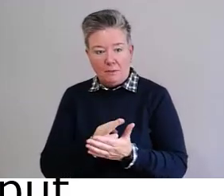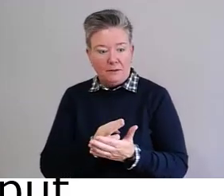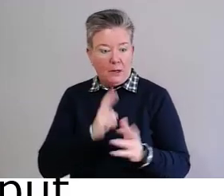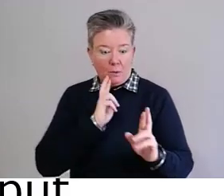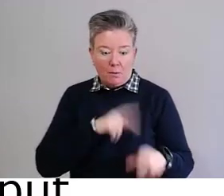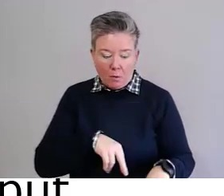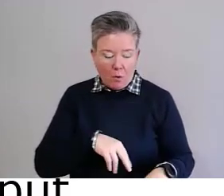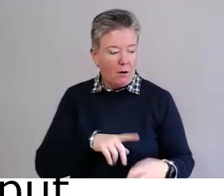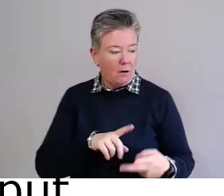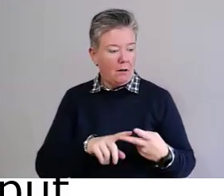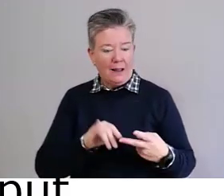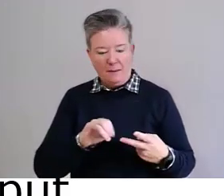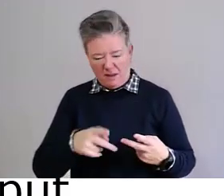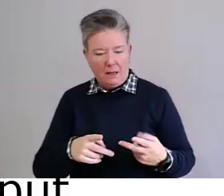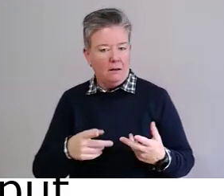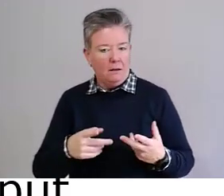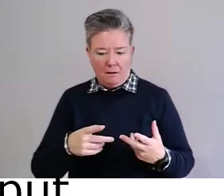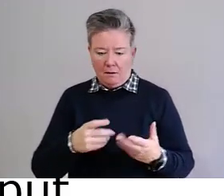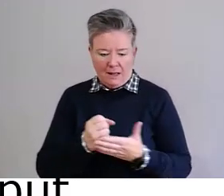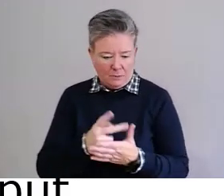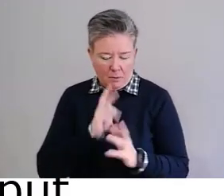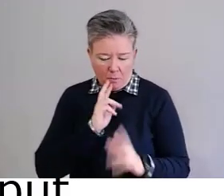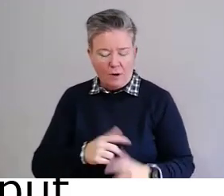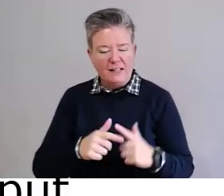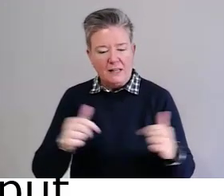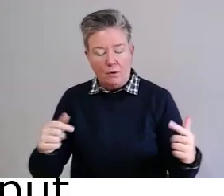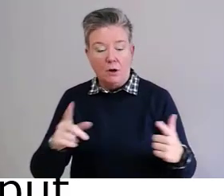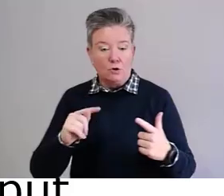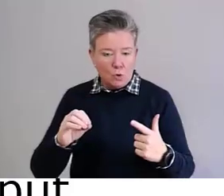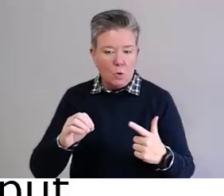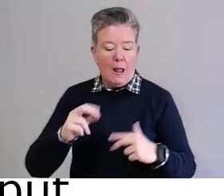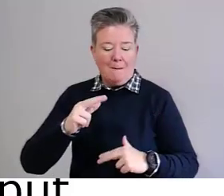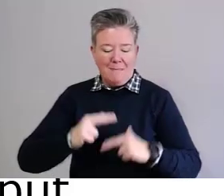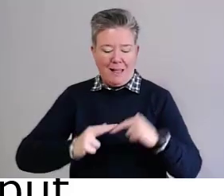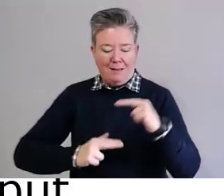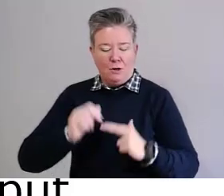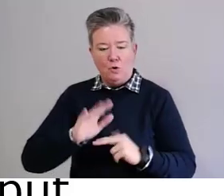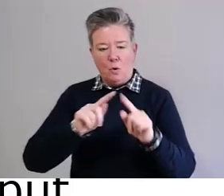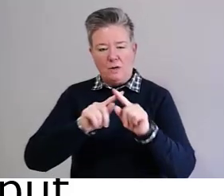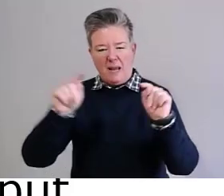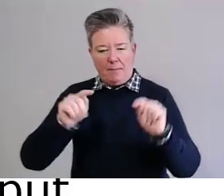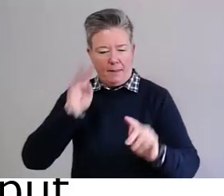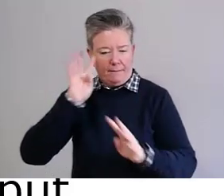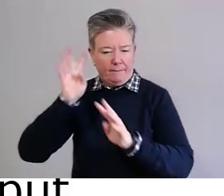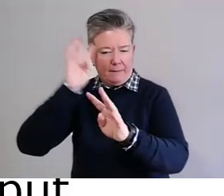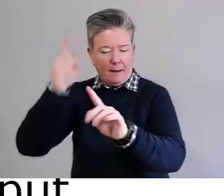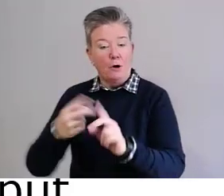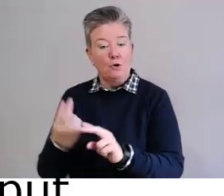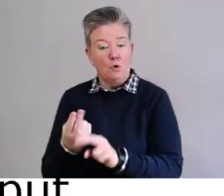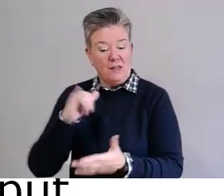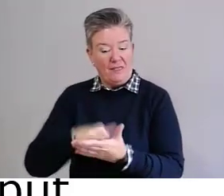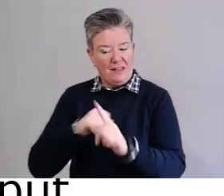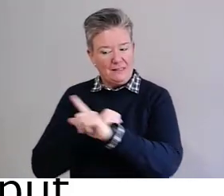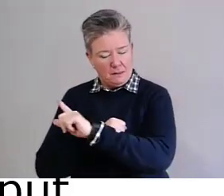for an IEP, et cetera, to kind of build your template. But you can use this screen and the topics there